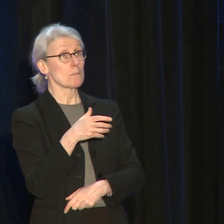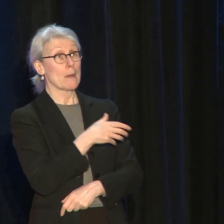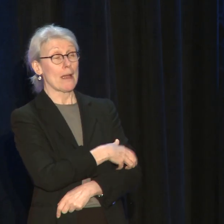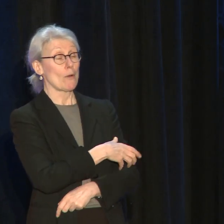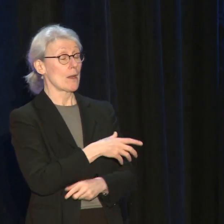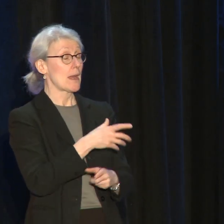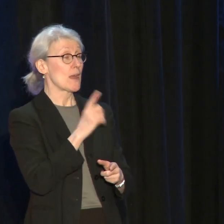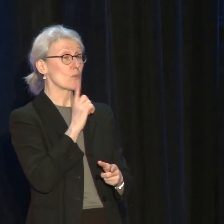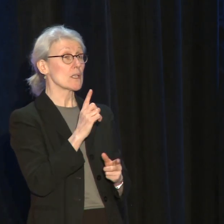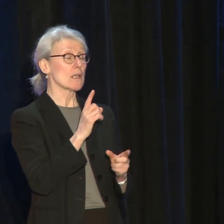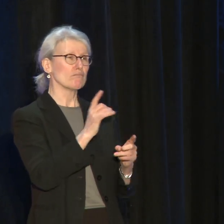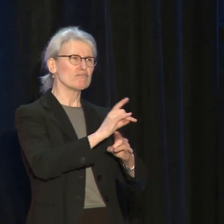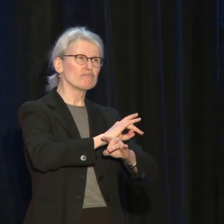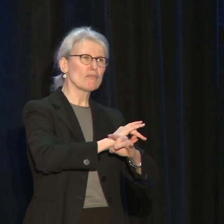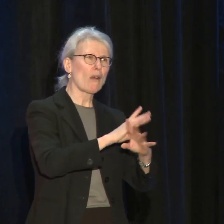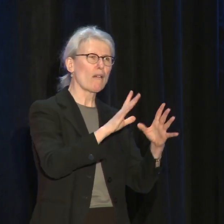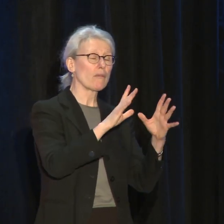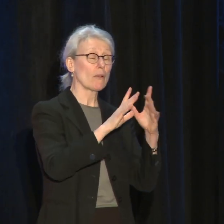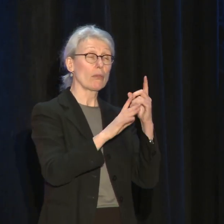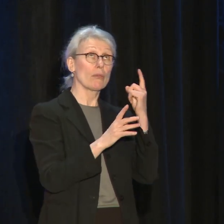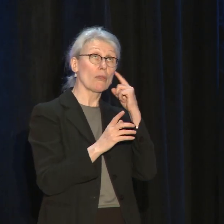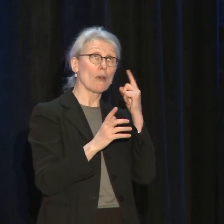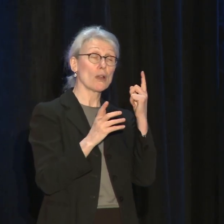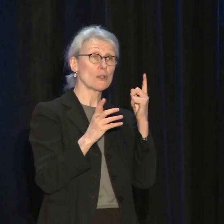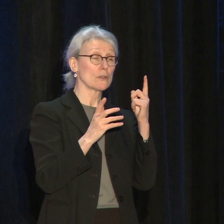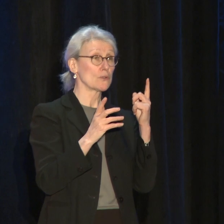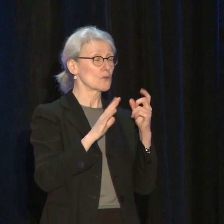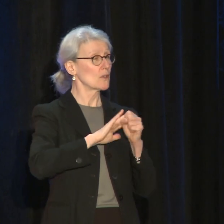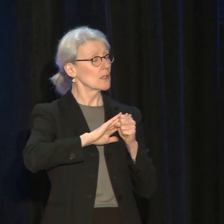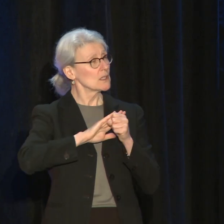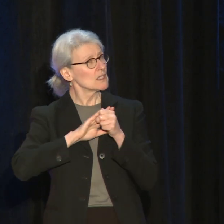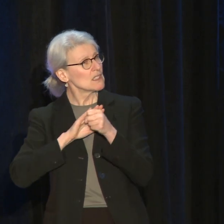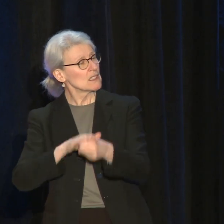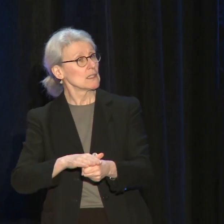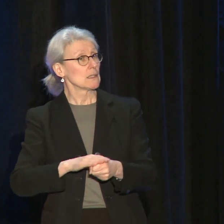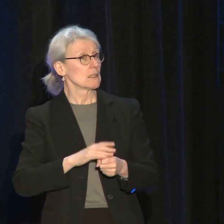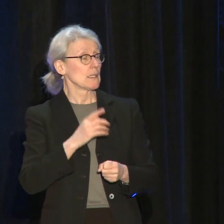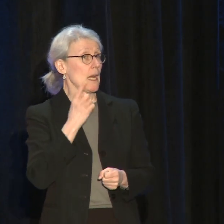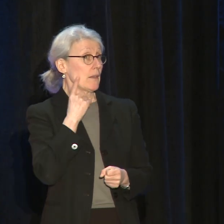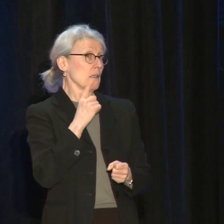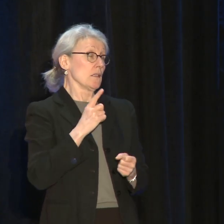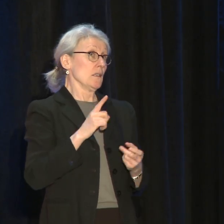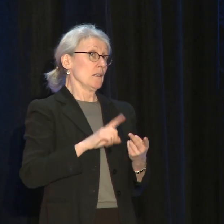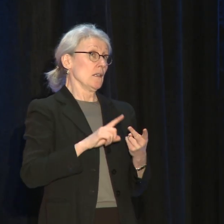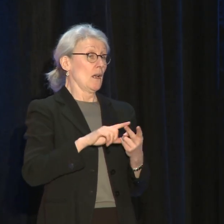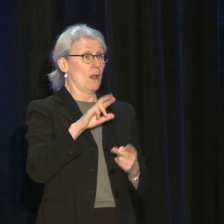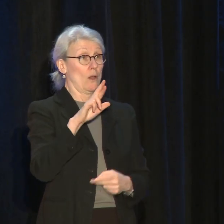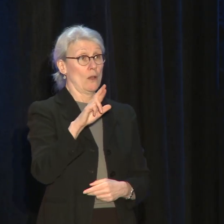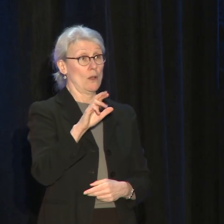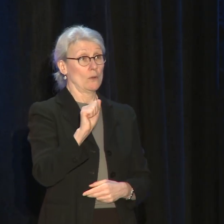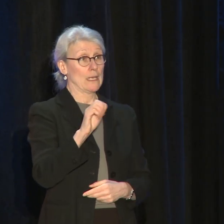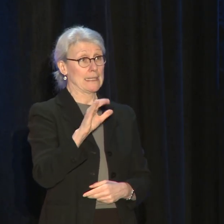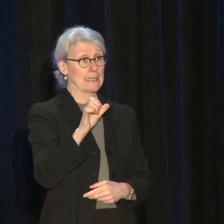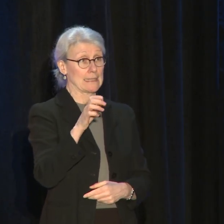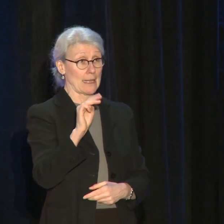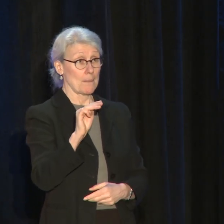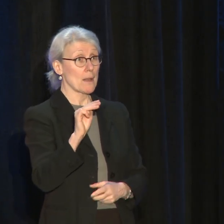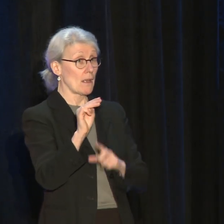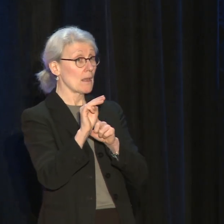perverse way of thinking. I think it is, perhaps, along with racism, which is this linked to,